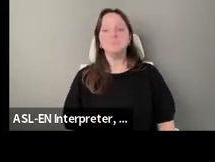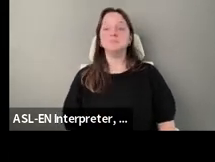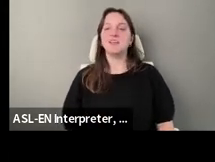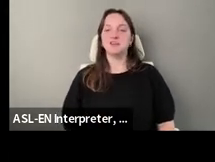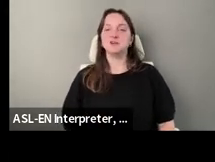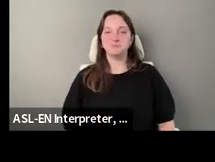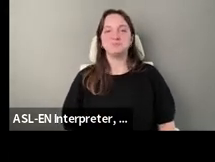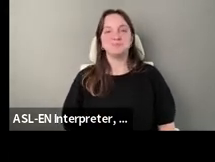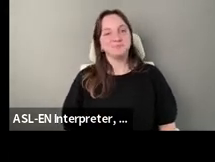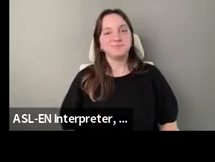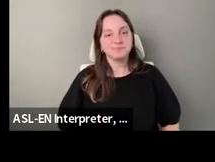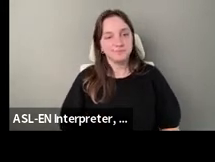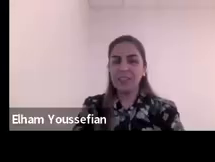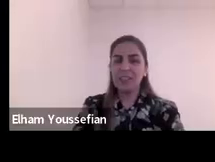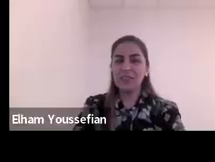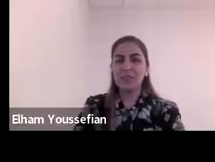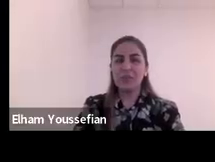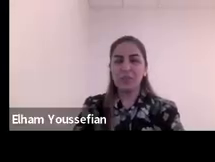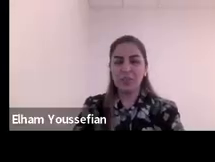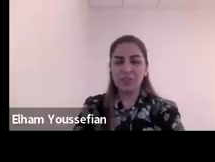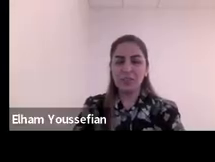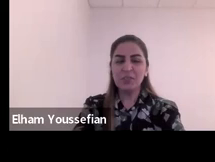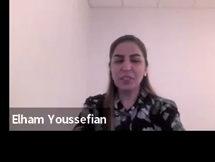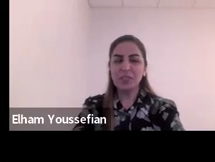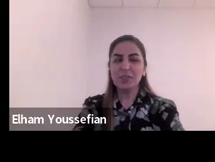Thank you. Yes, indeed, we can do a lot together